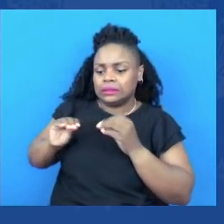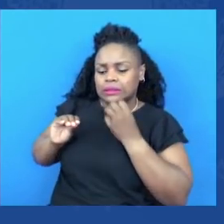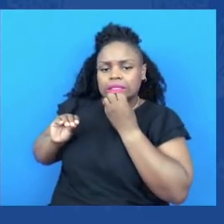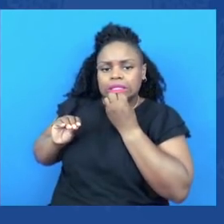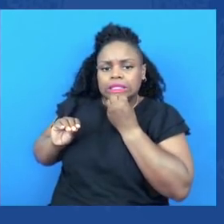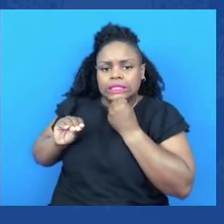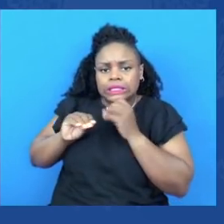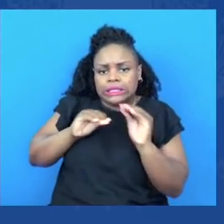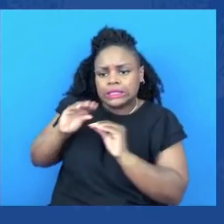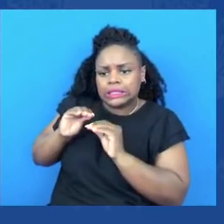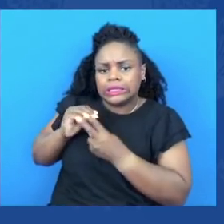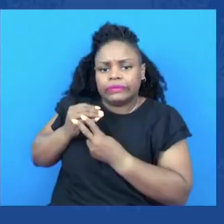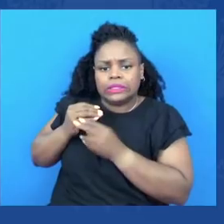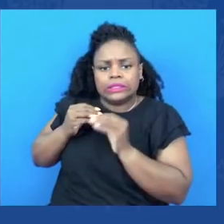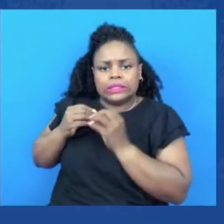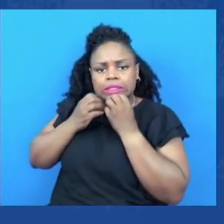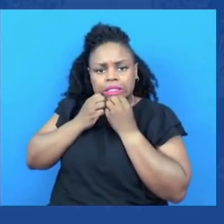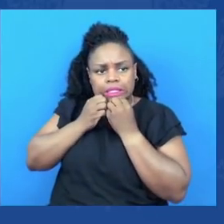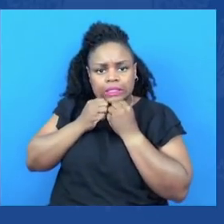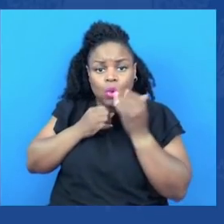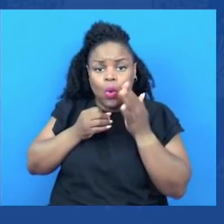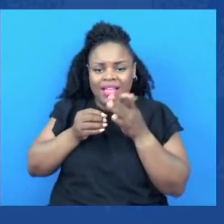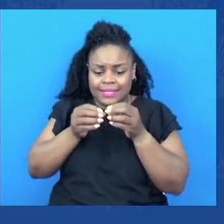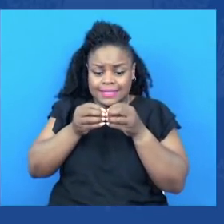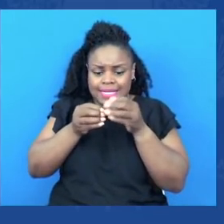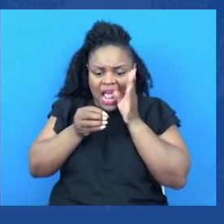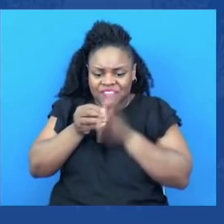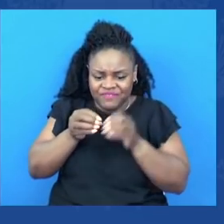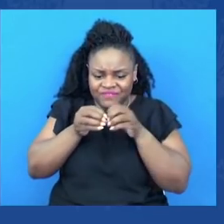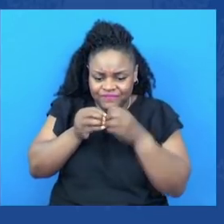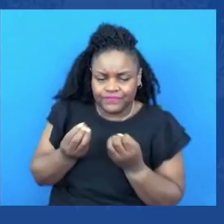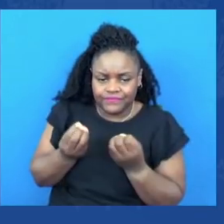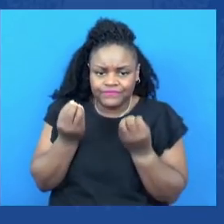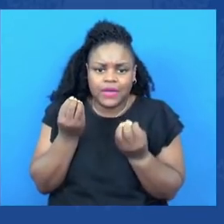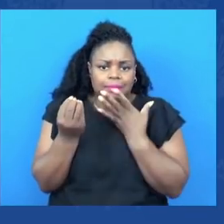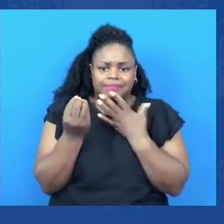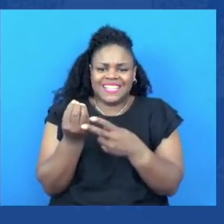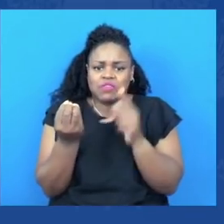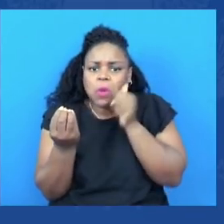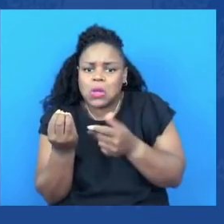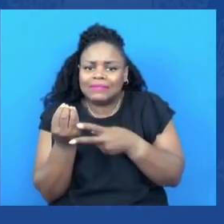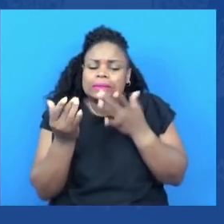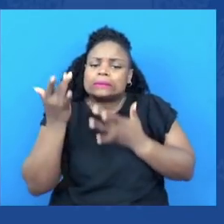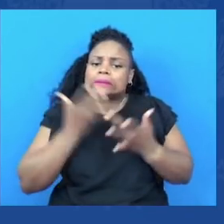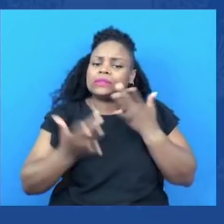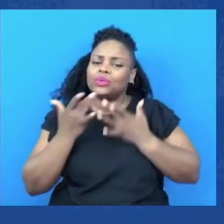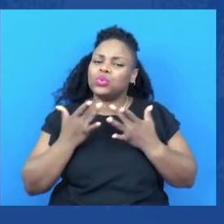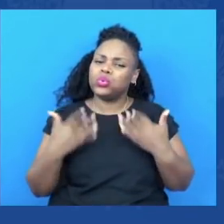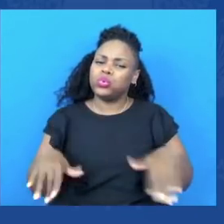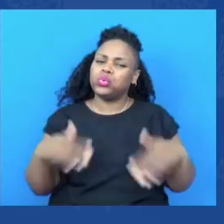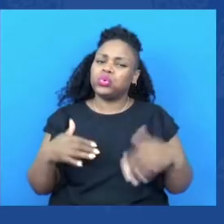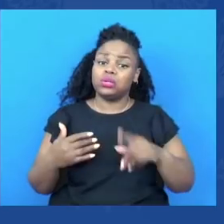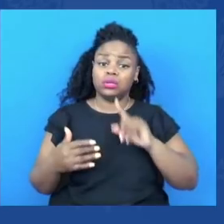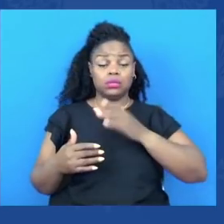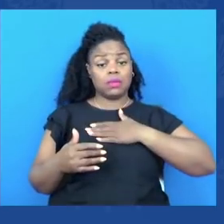My administration has already taken significant steps to lower the cost of prescription drugs. Last month, I signed an executive order